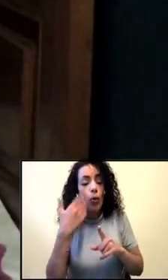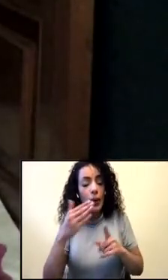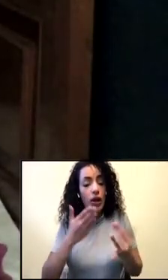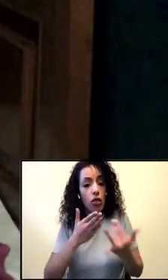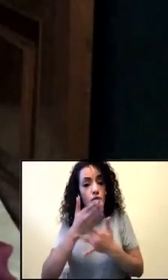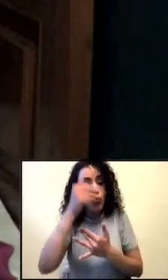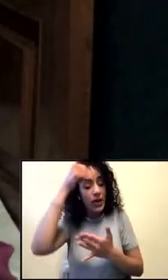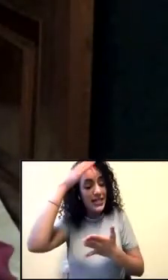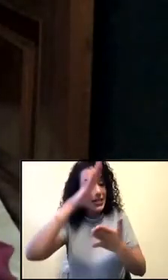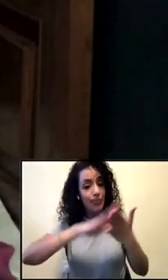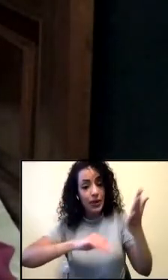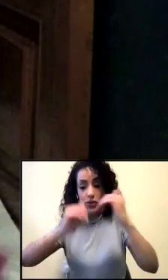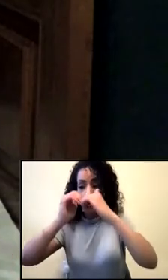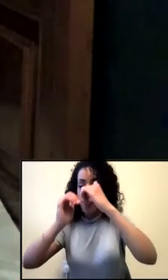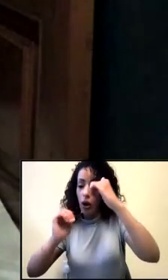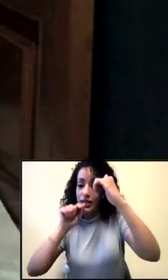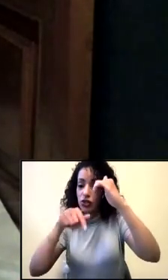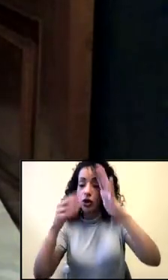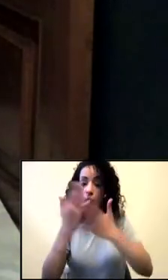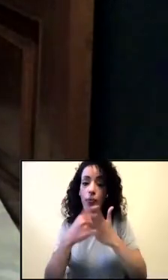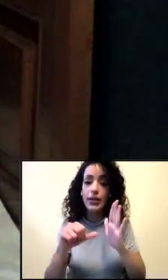it was obviously very difficult because I started at the age of 22,